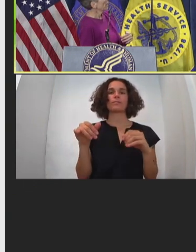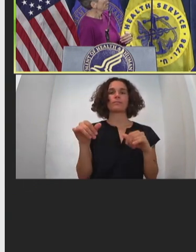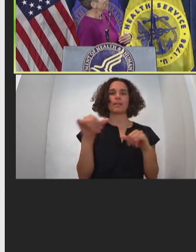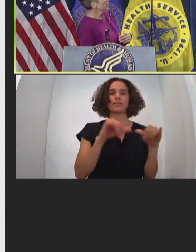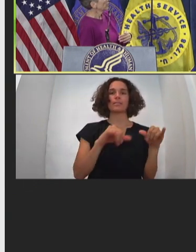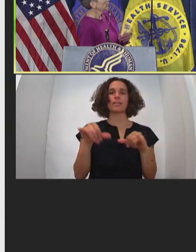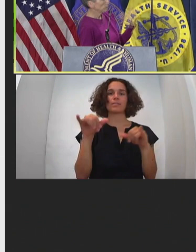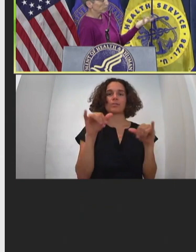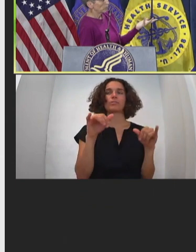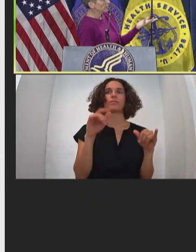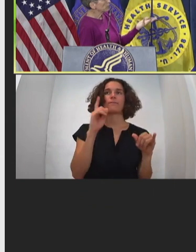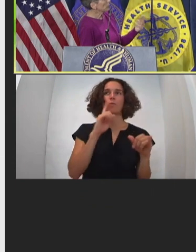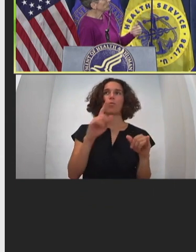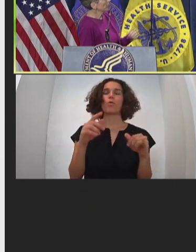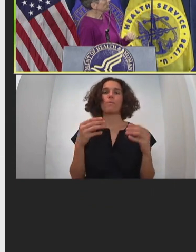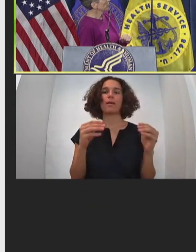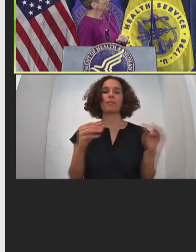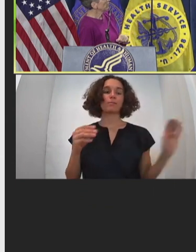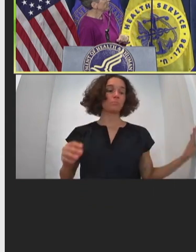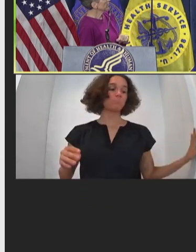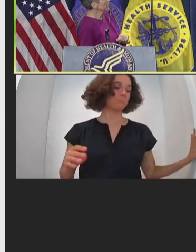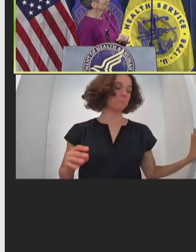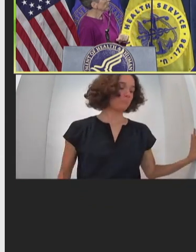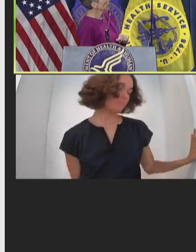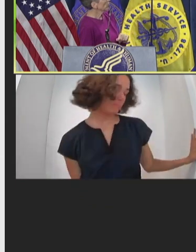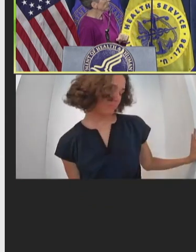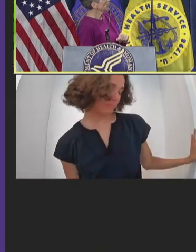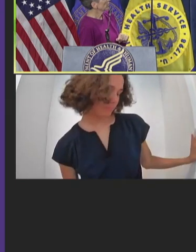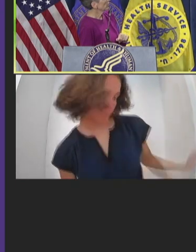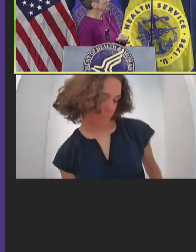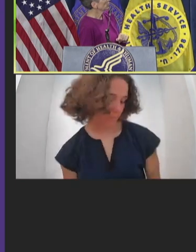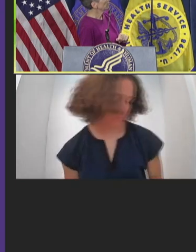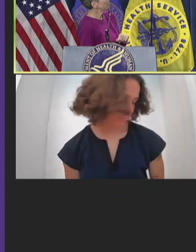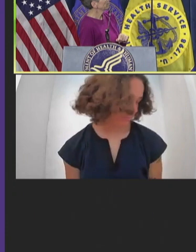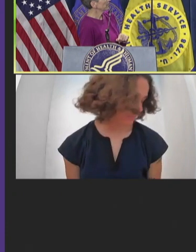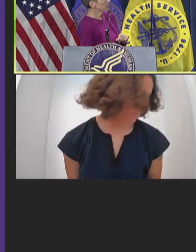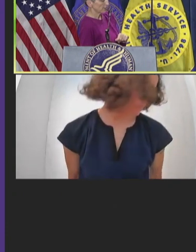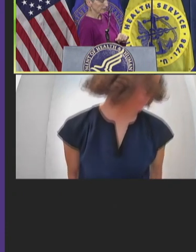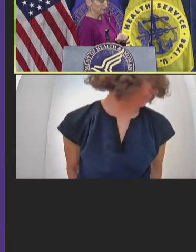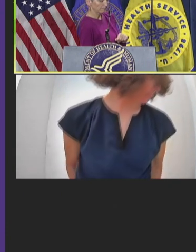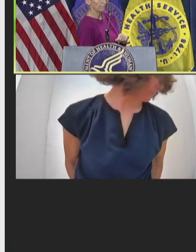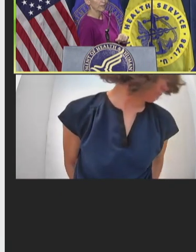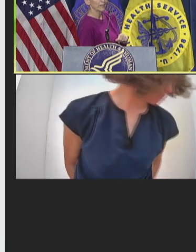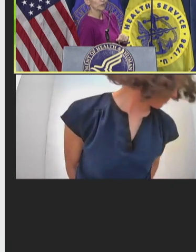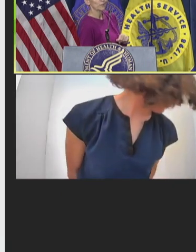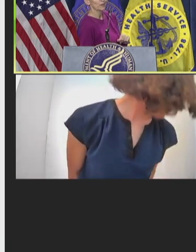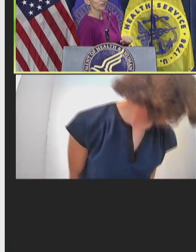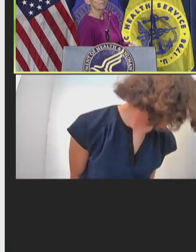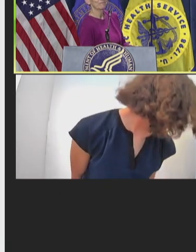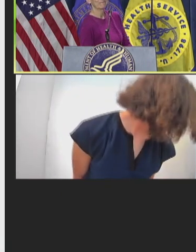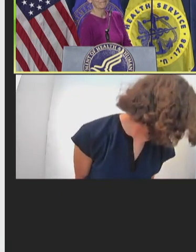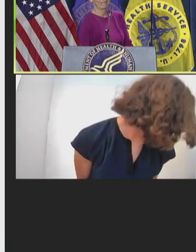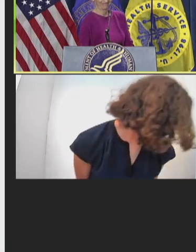and we need more comparable evidence on what works and for whom. And that's it. Thank you so much.